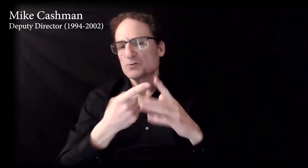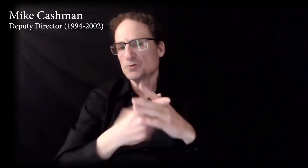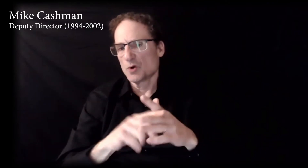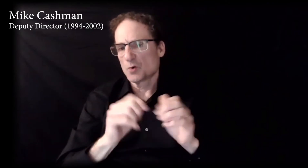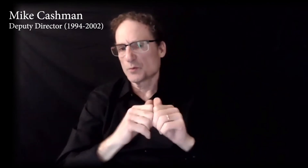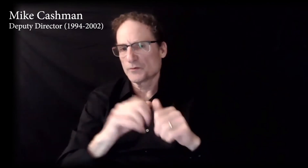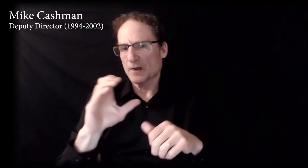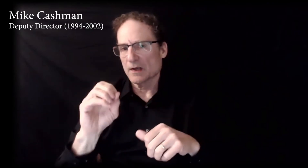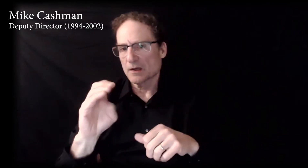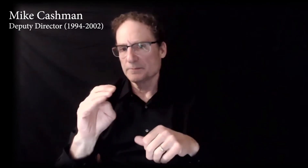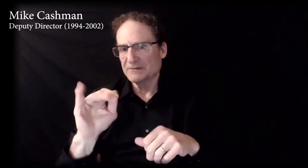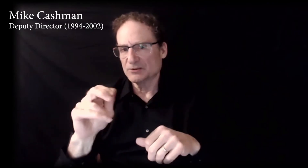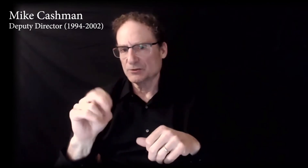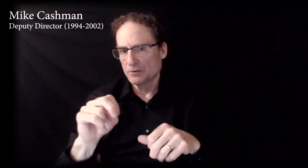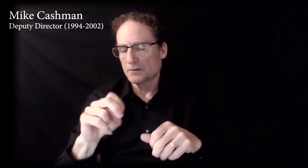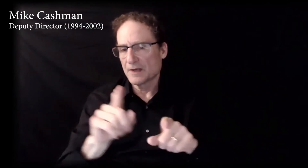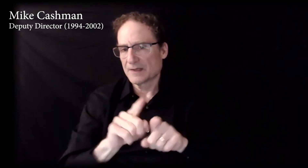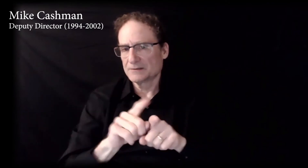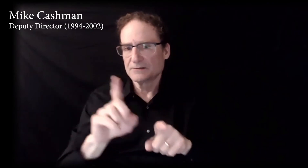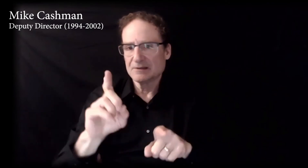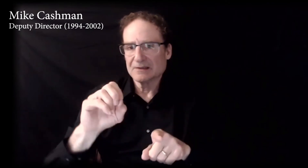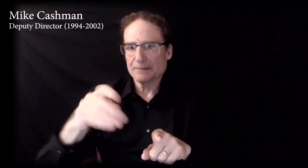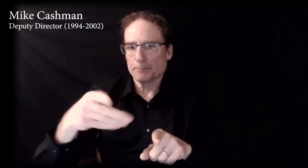And I began with the Commission